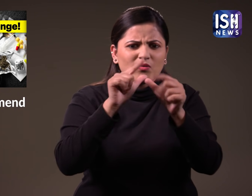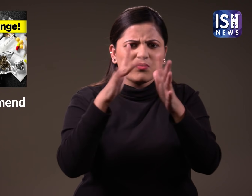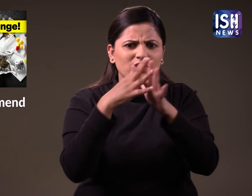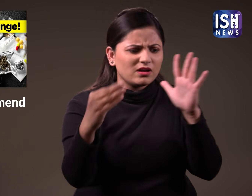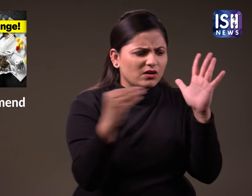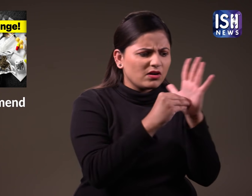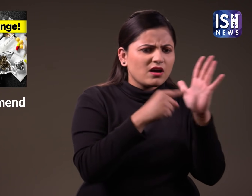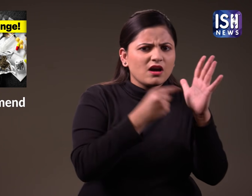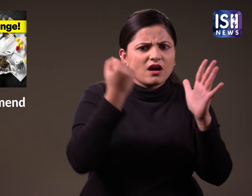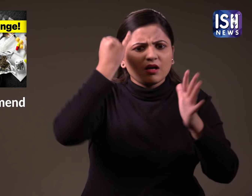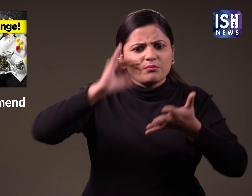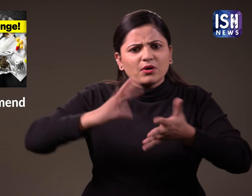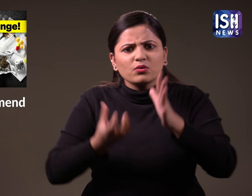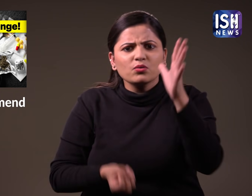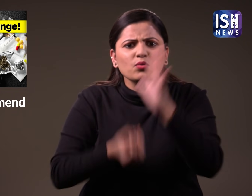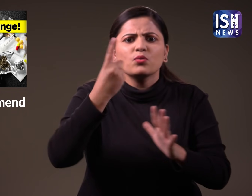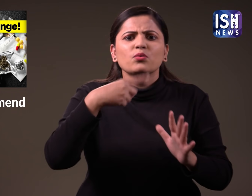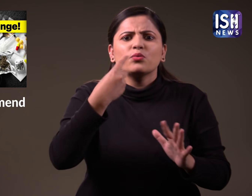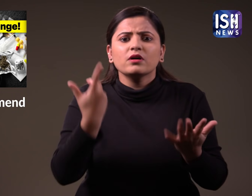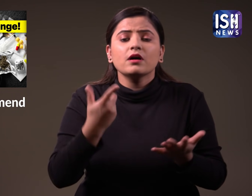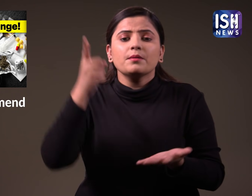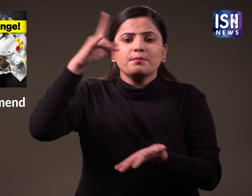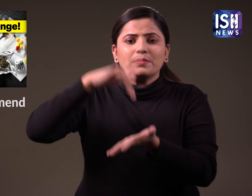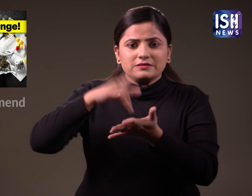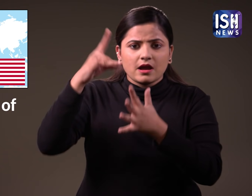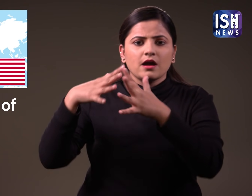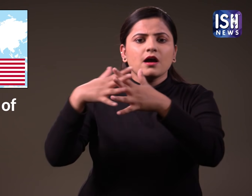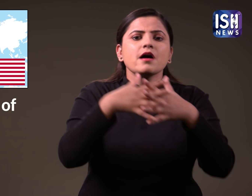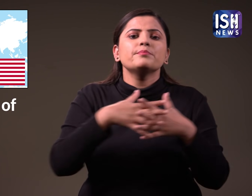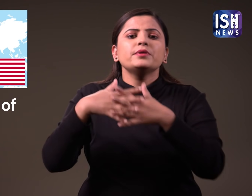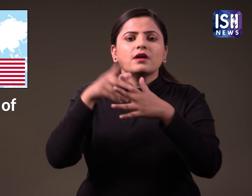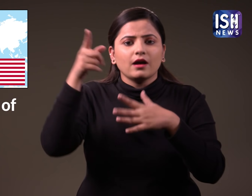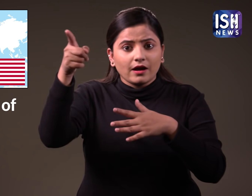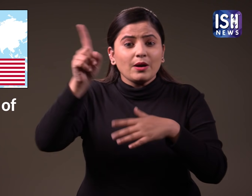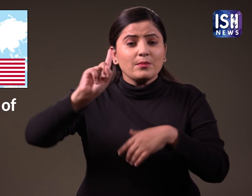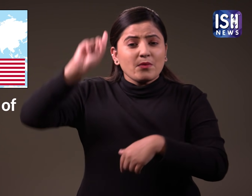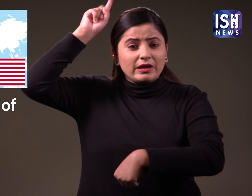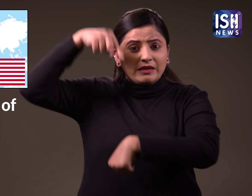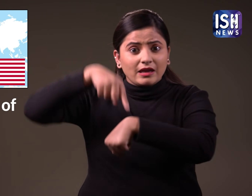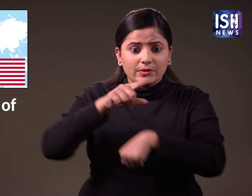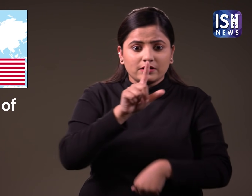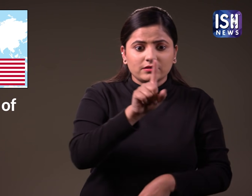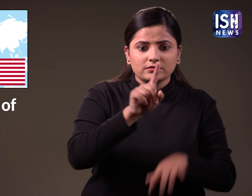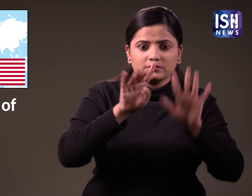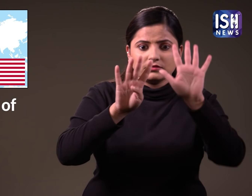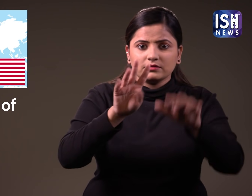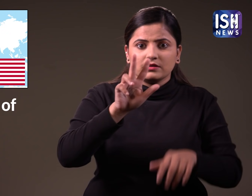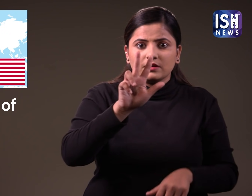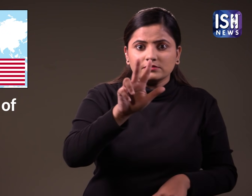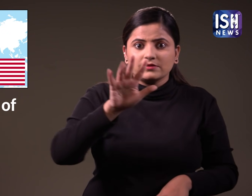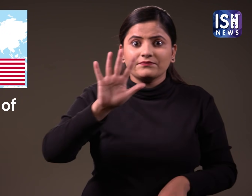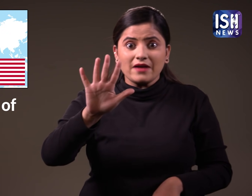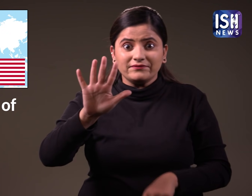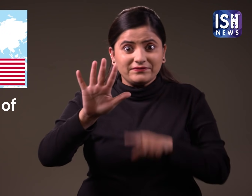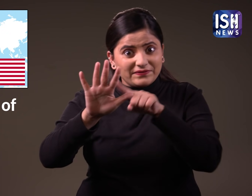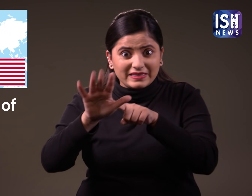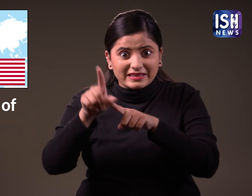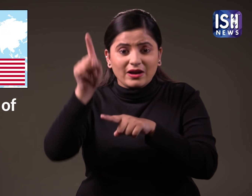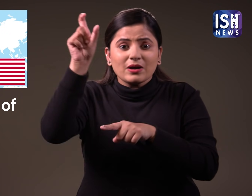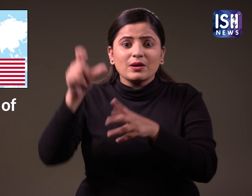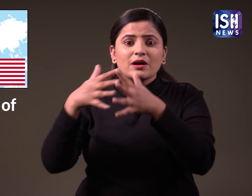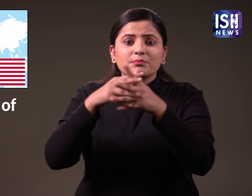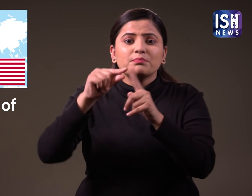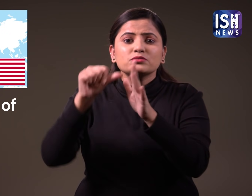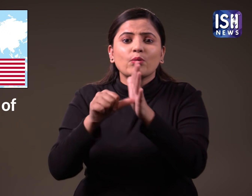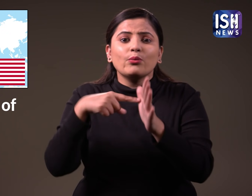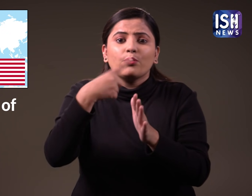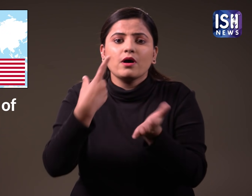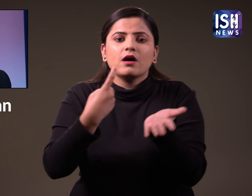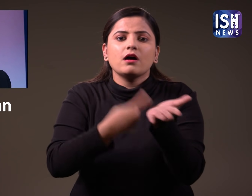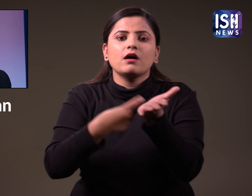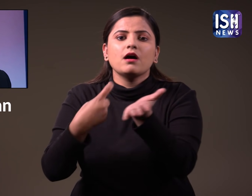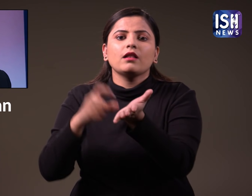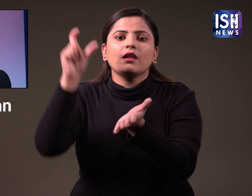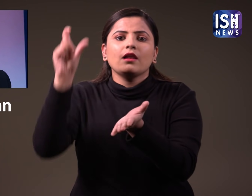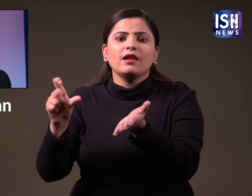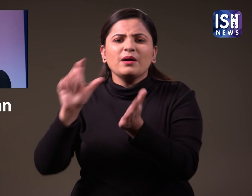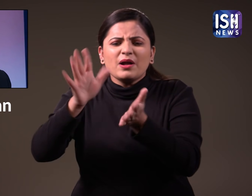This Act was started in 1985 by the President of the United States, Ronald Reagan.